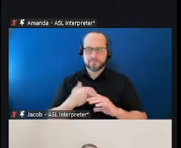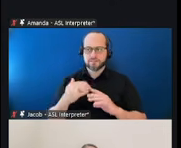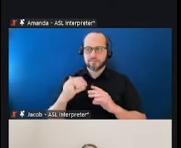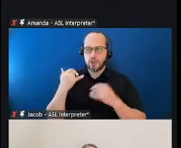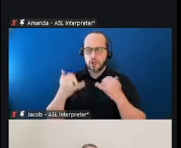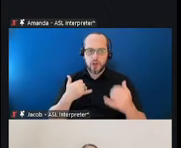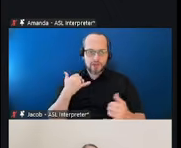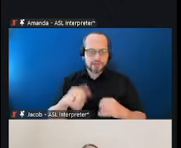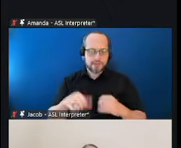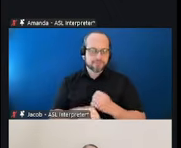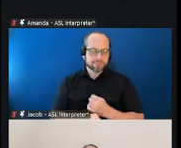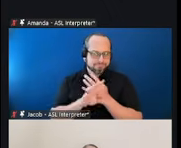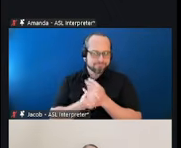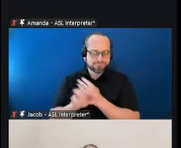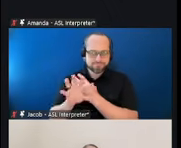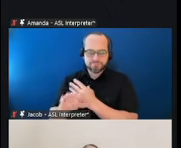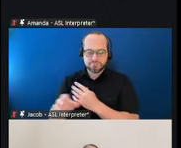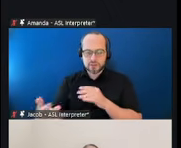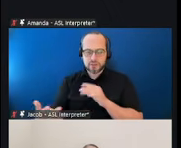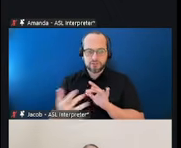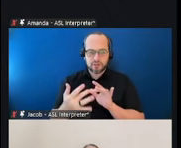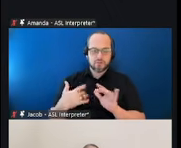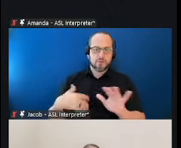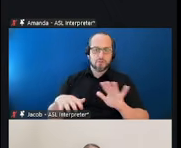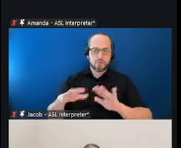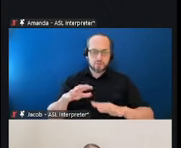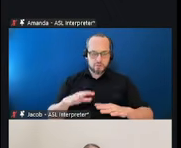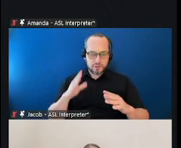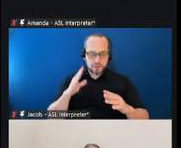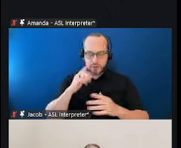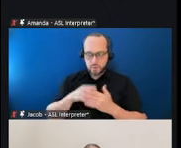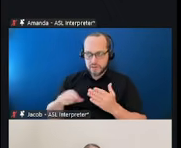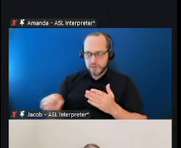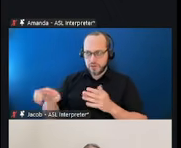get through to us to make sure we know about what they're doing and how they're doing it.